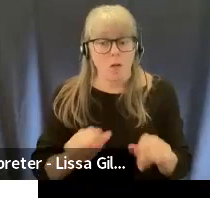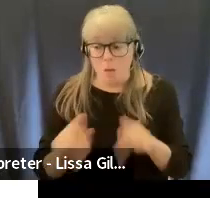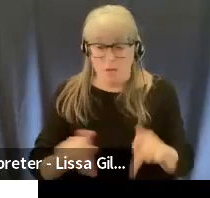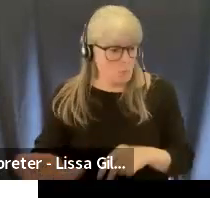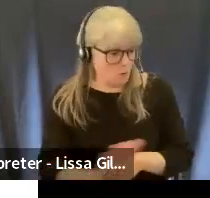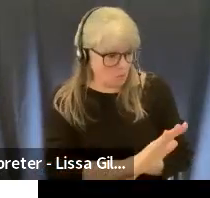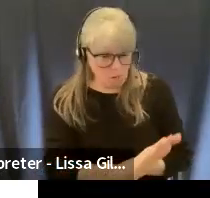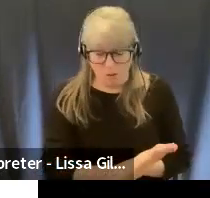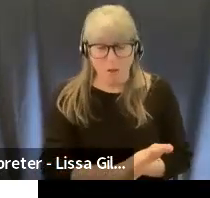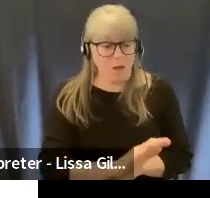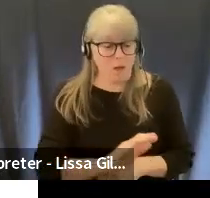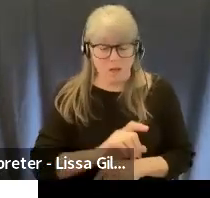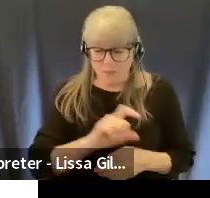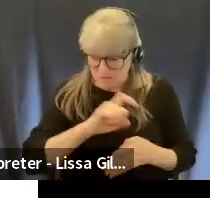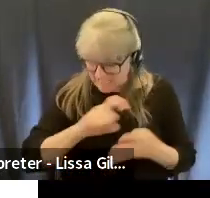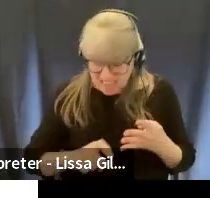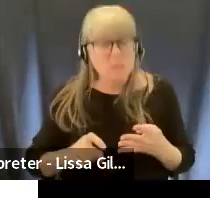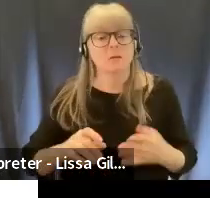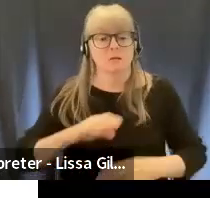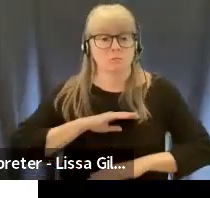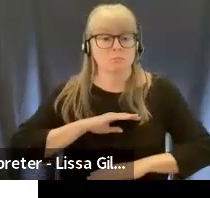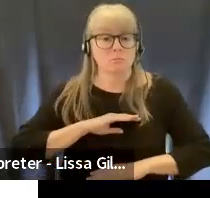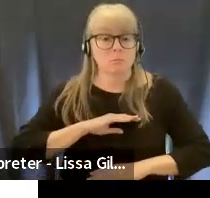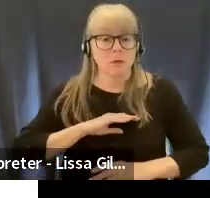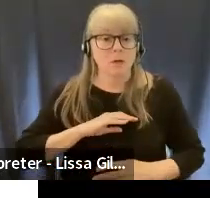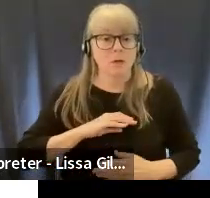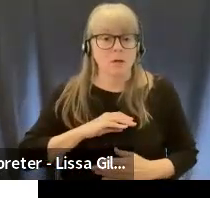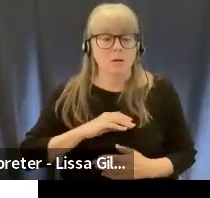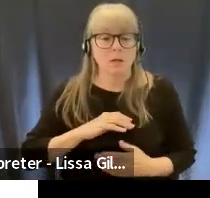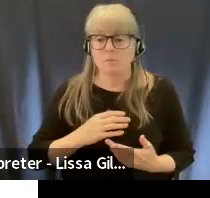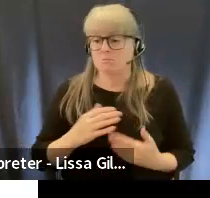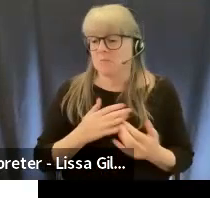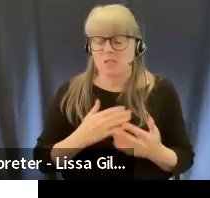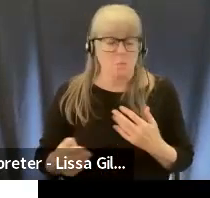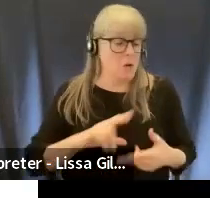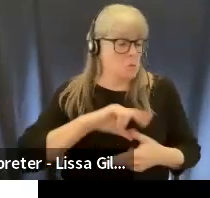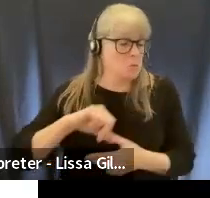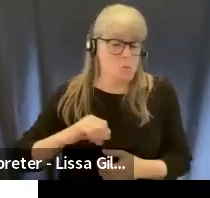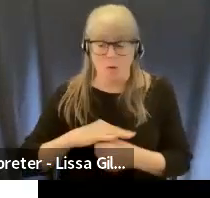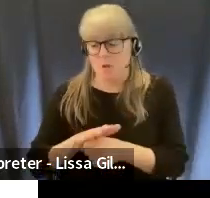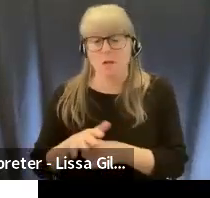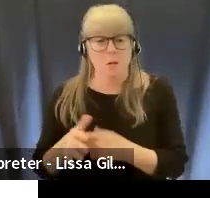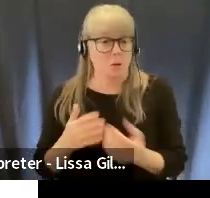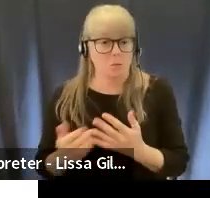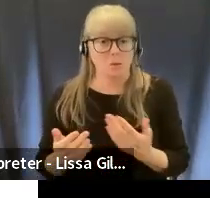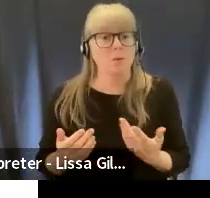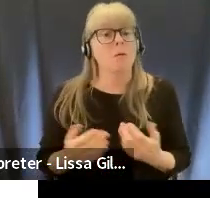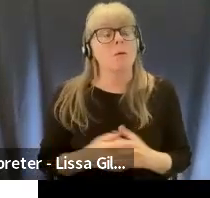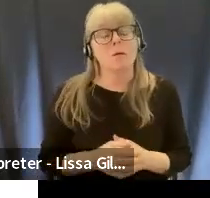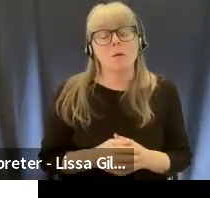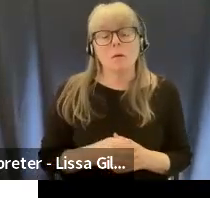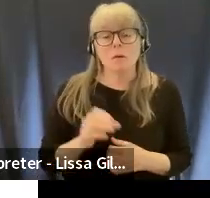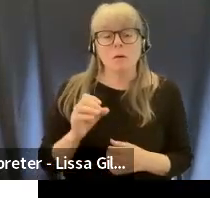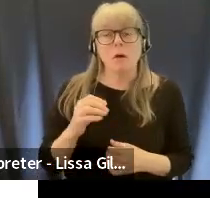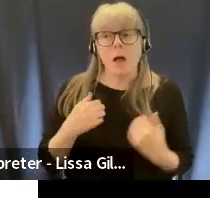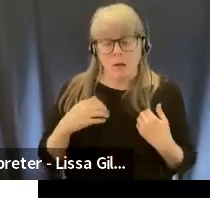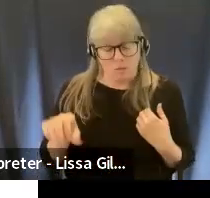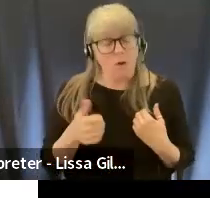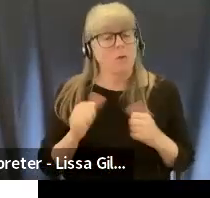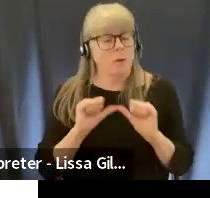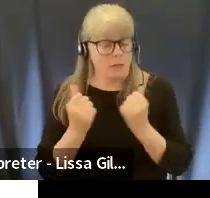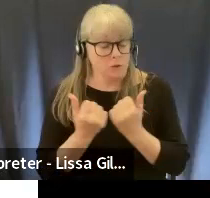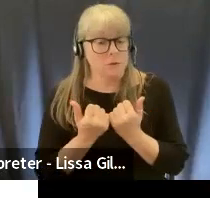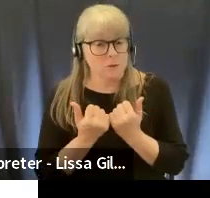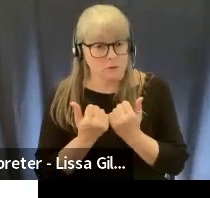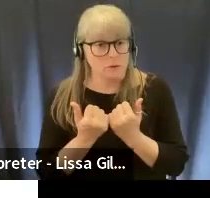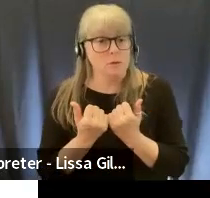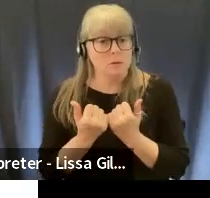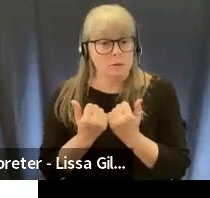If we're talking about the pandemic while a disaster is taking place.